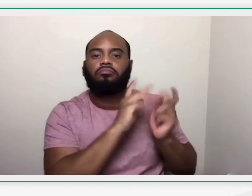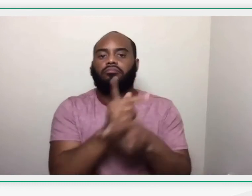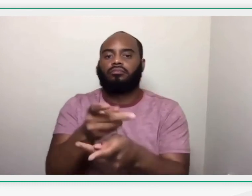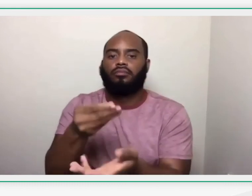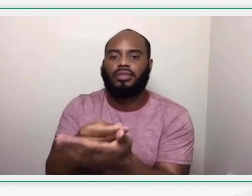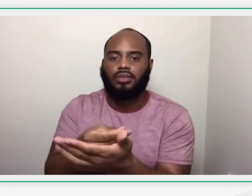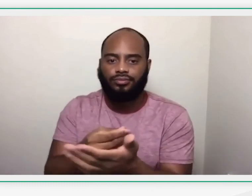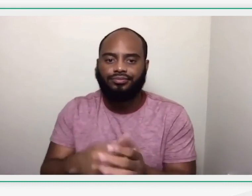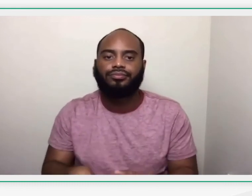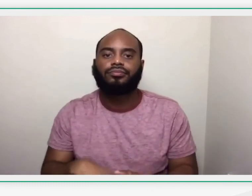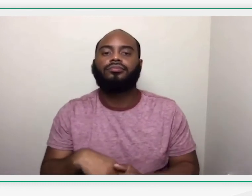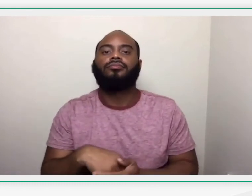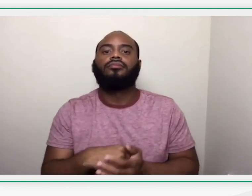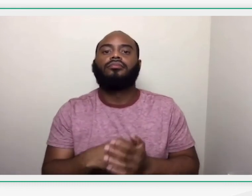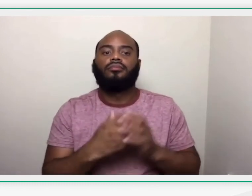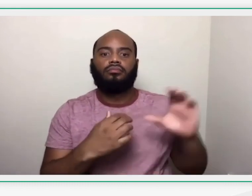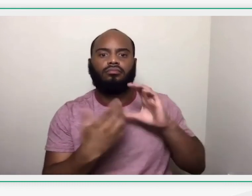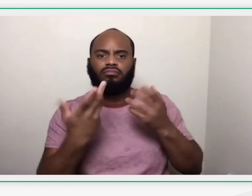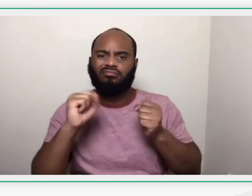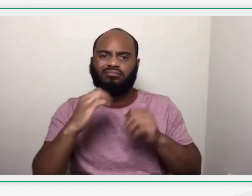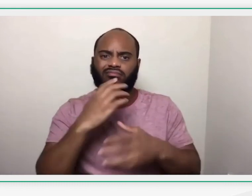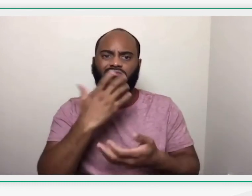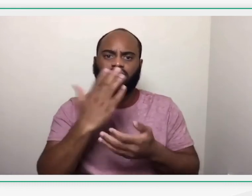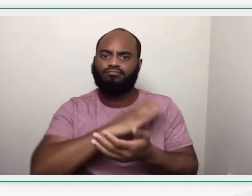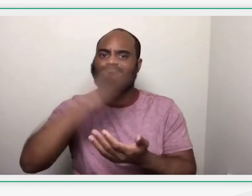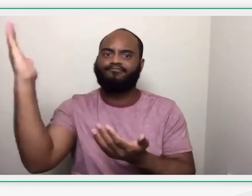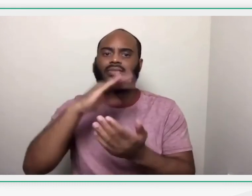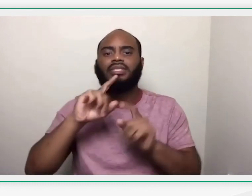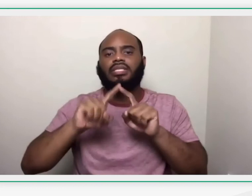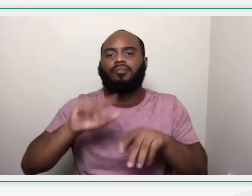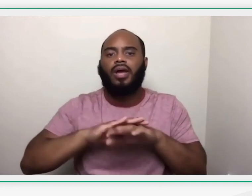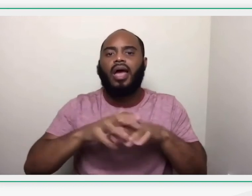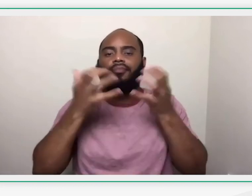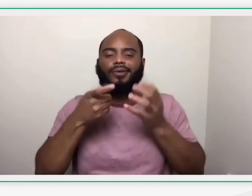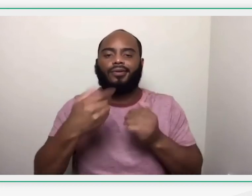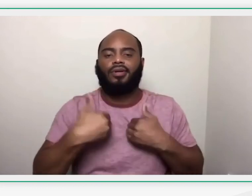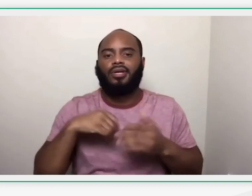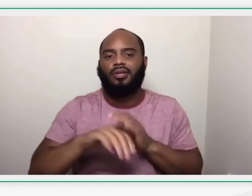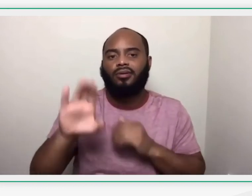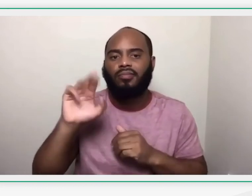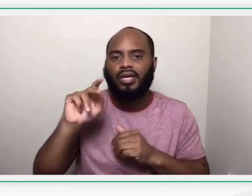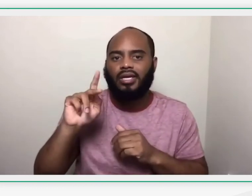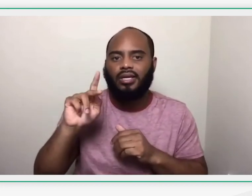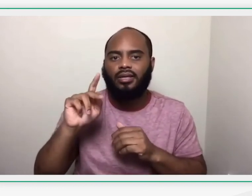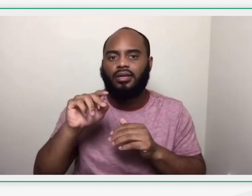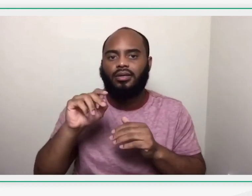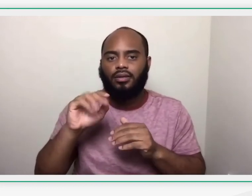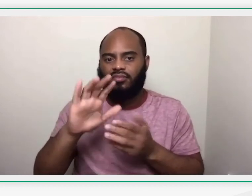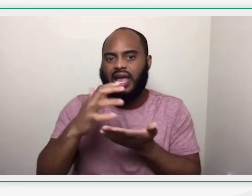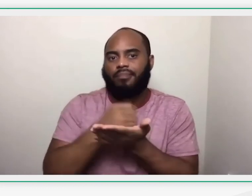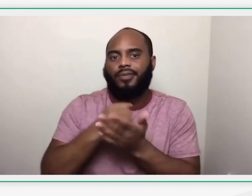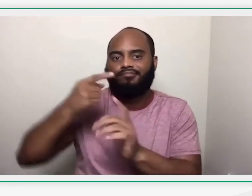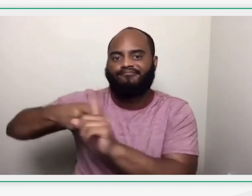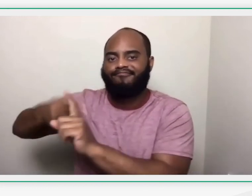And that was where loans were available for businesses that needed them. And the loans really depended on the amount in your bank and your business' earnings.